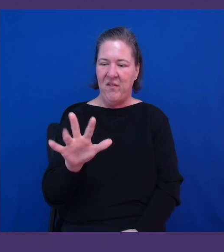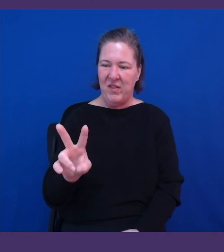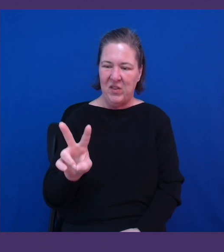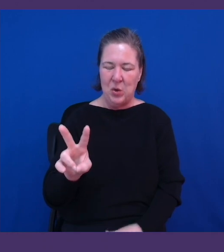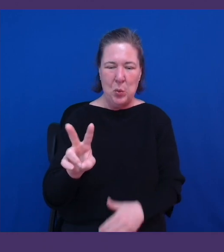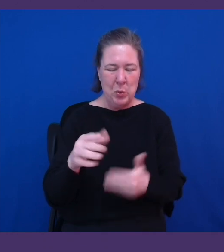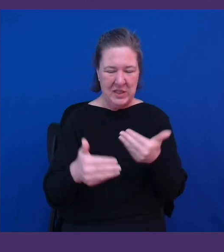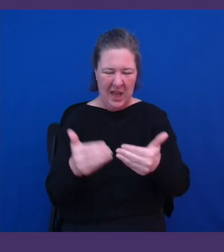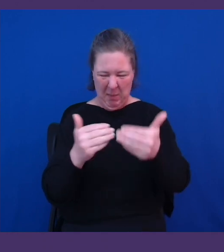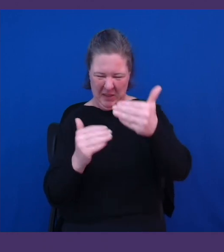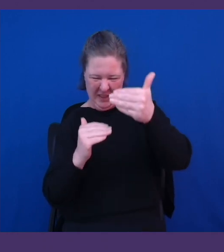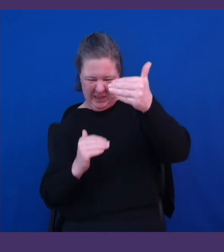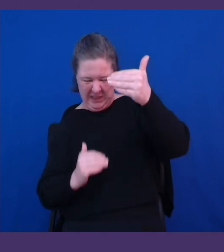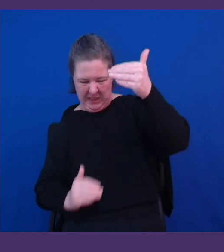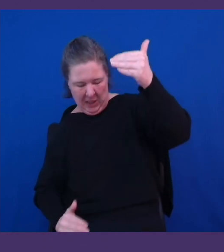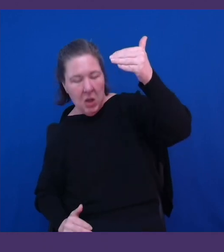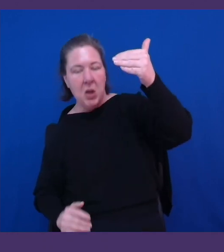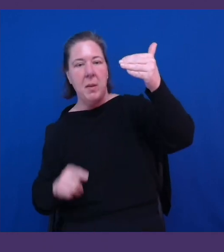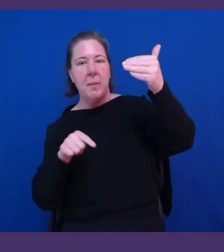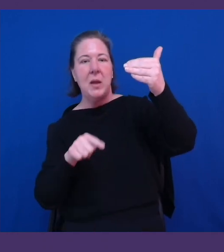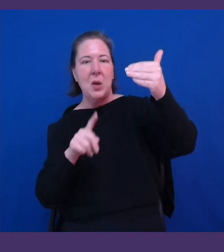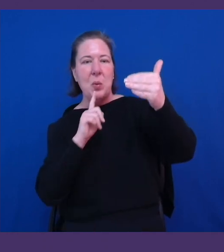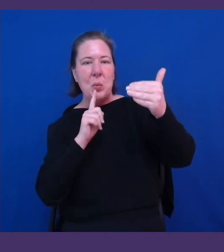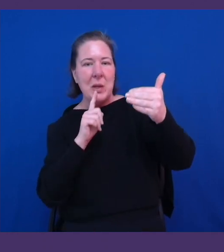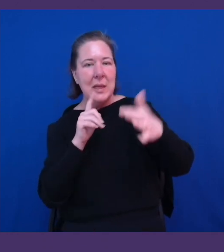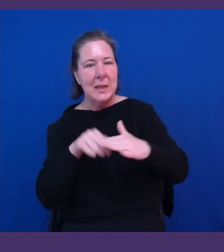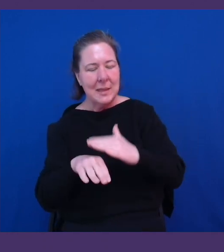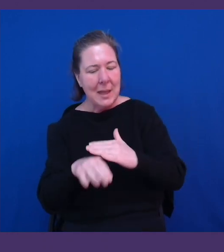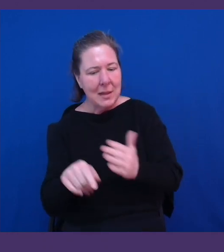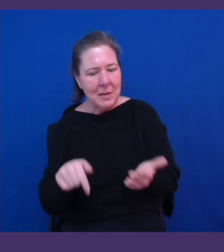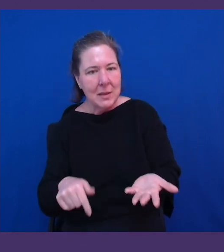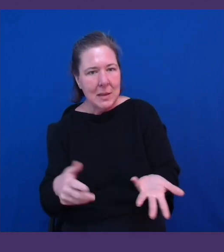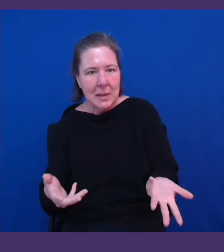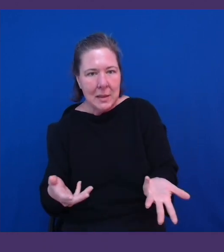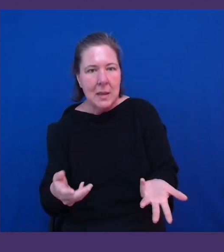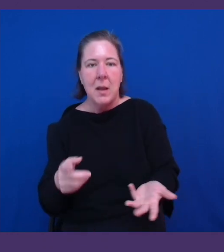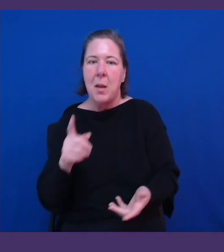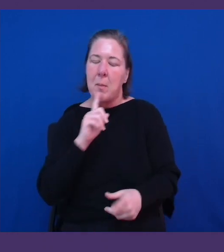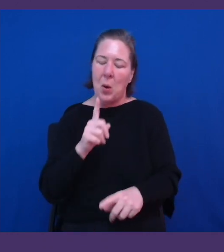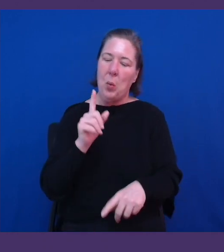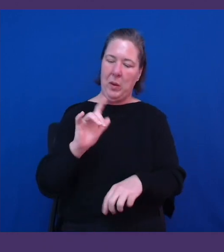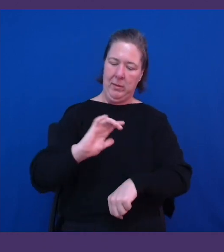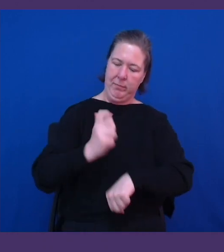that is really inaccessible, but the default situation should be that it just becomes accessible.